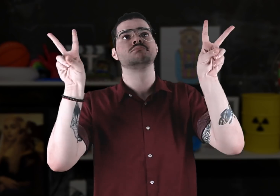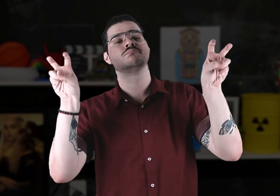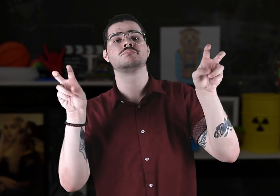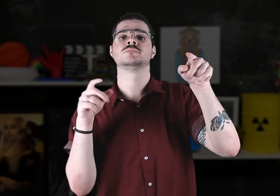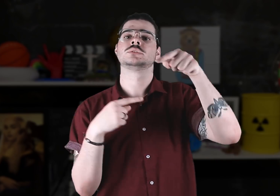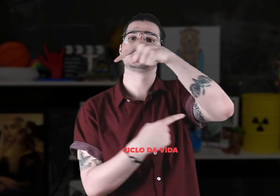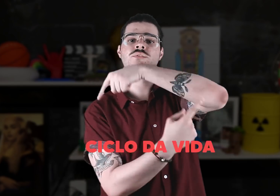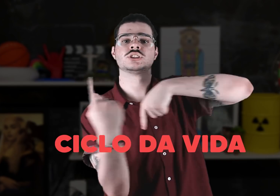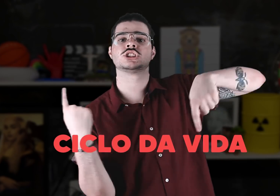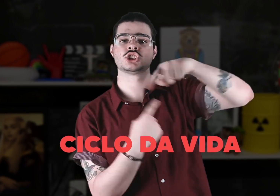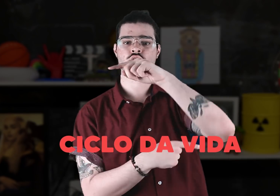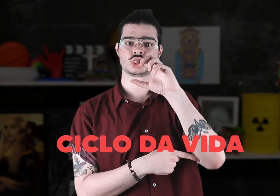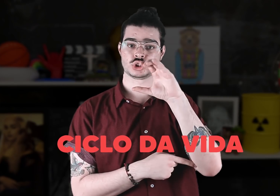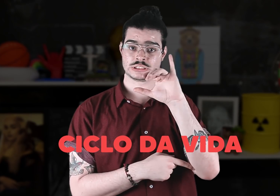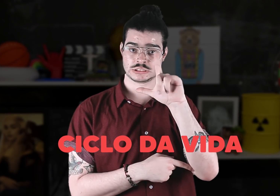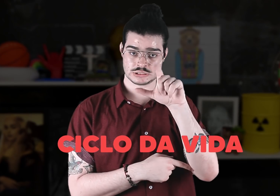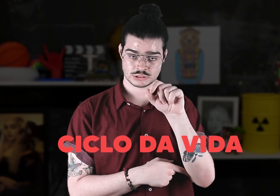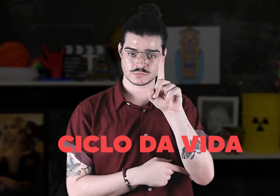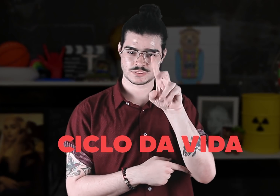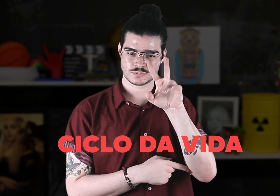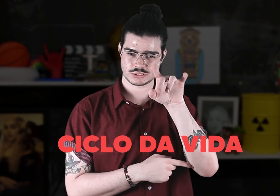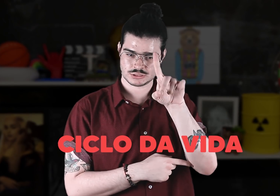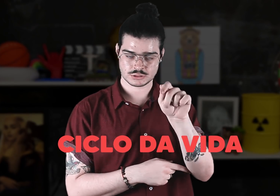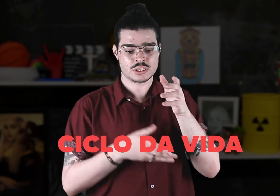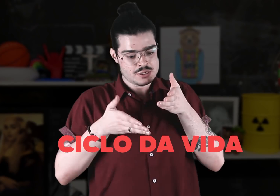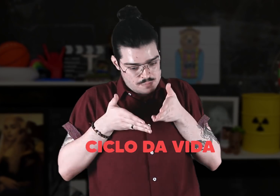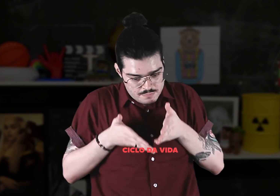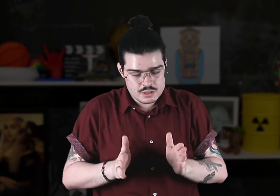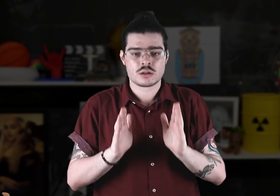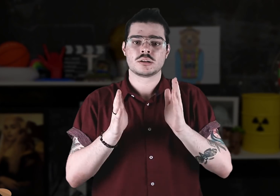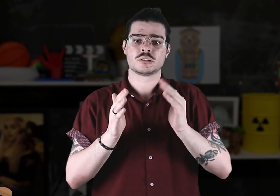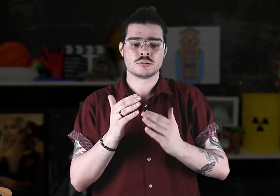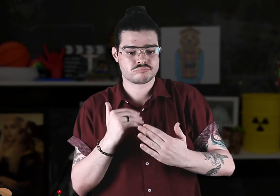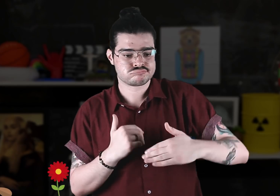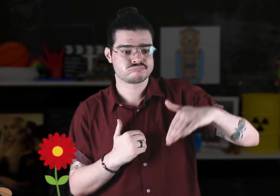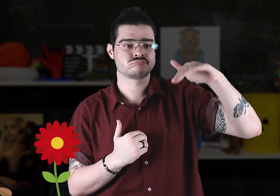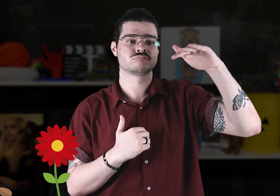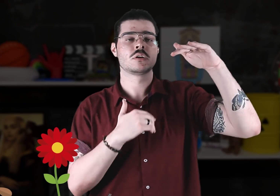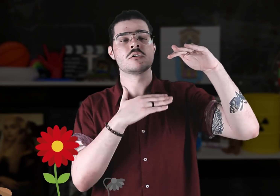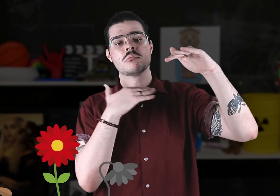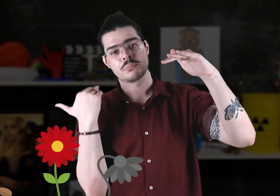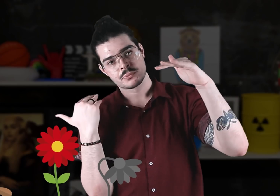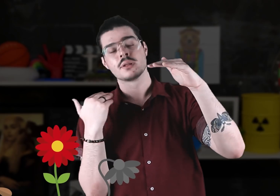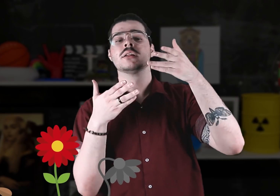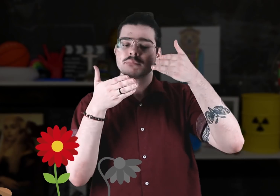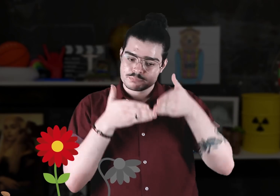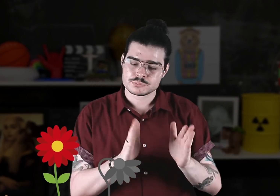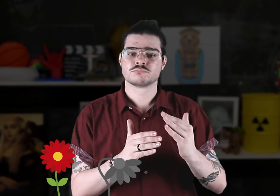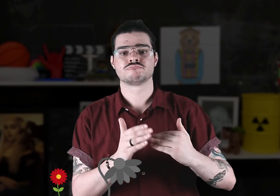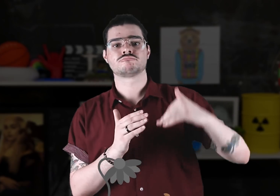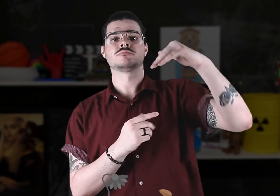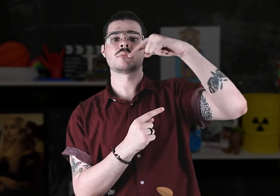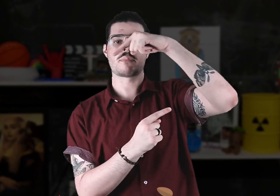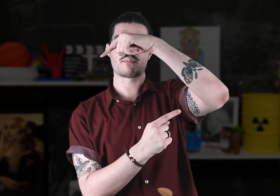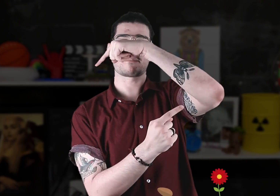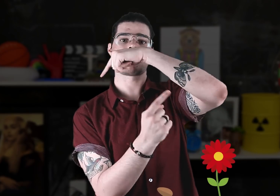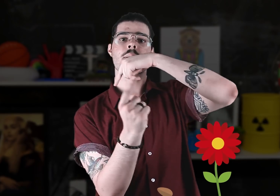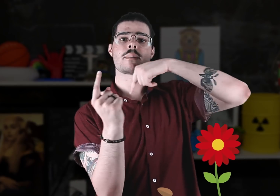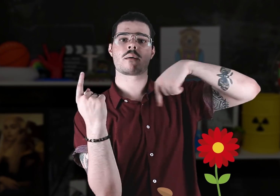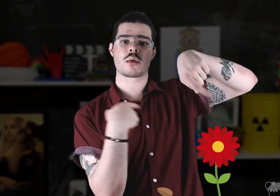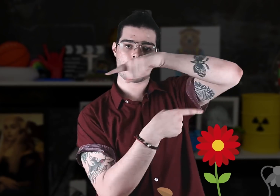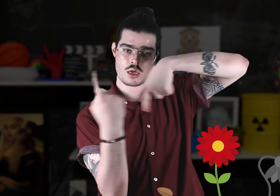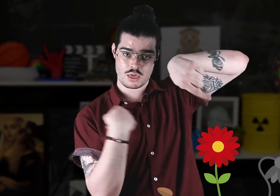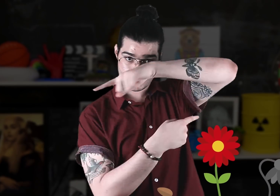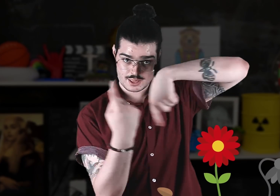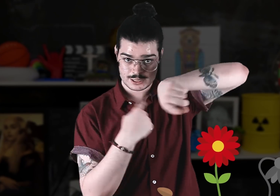like a life cycle of living beings.